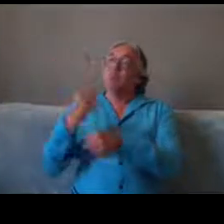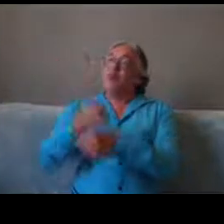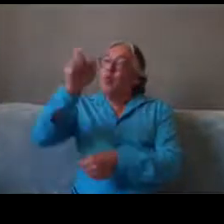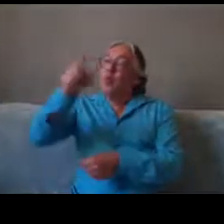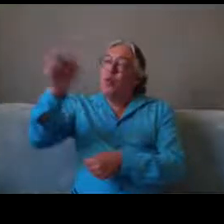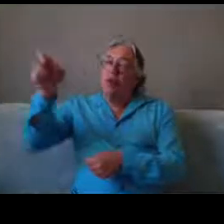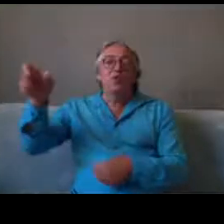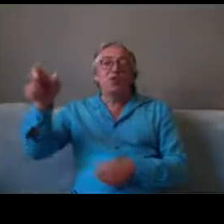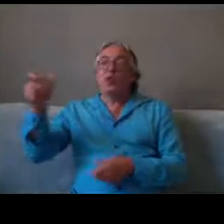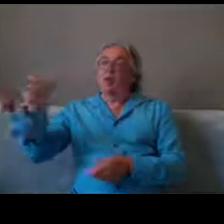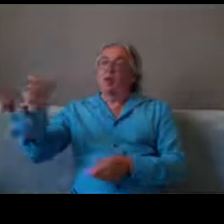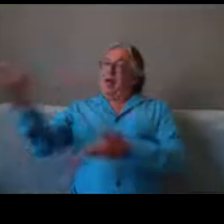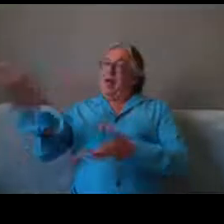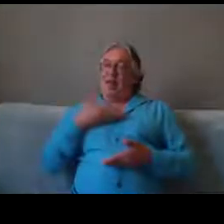to switch it off. Thank you.